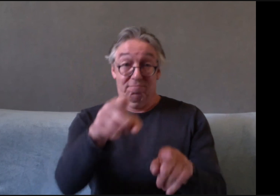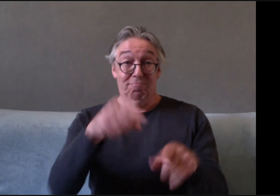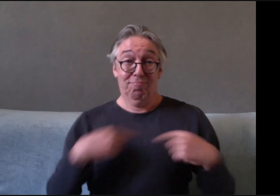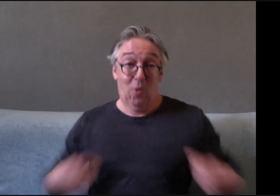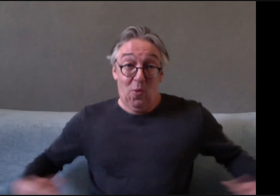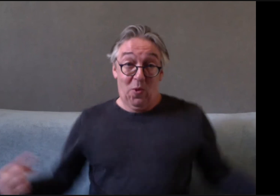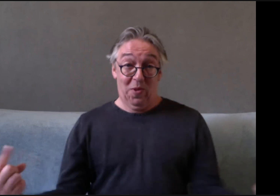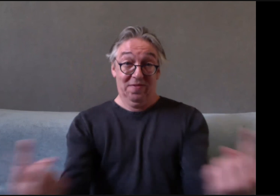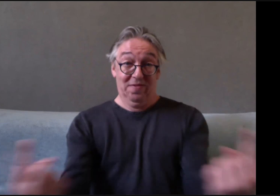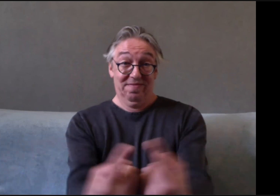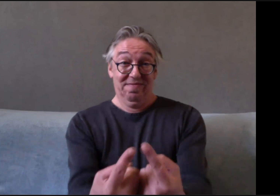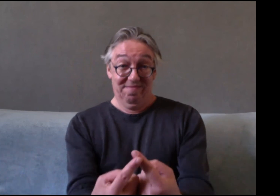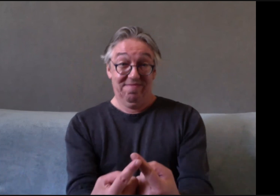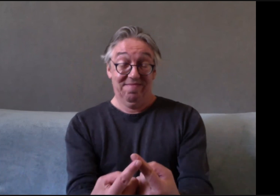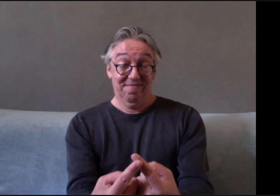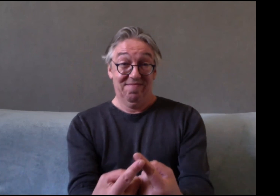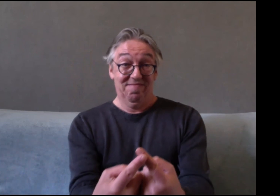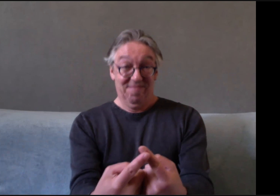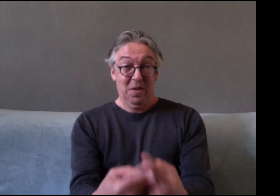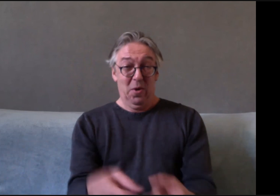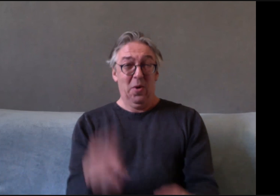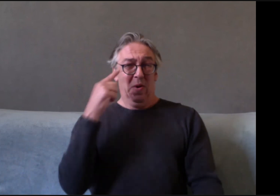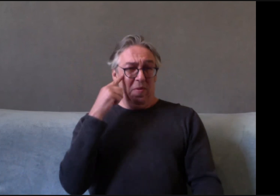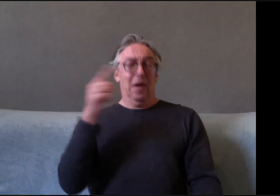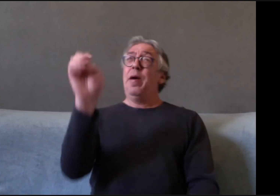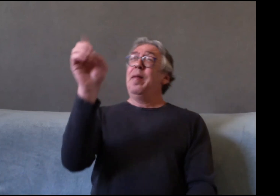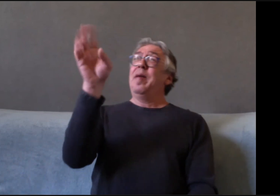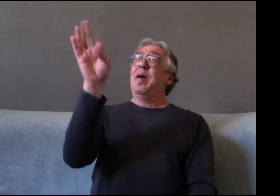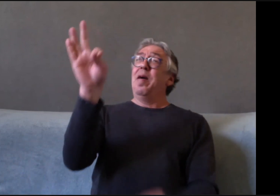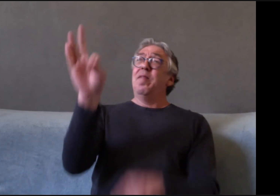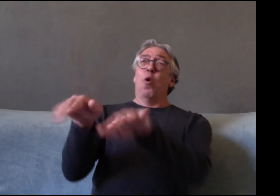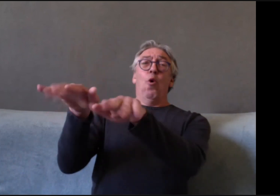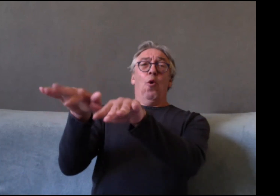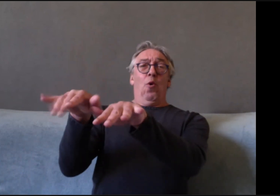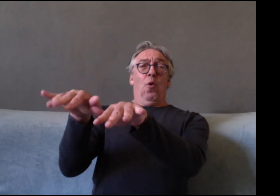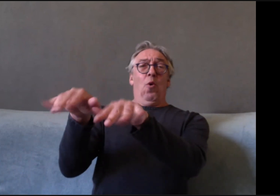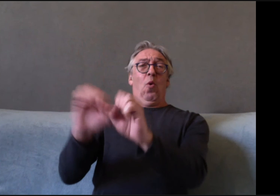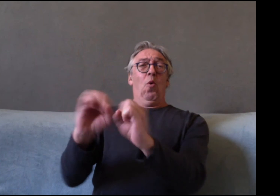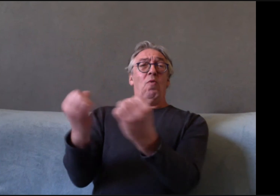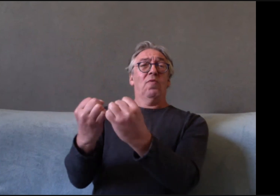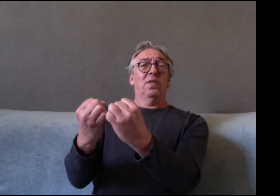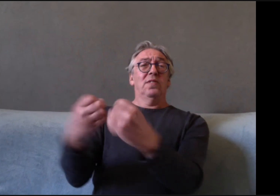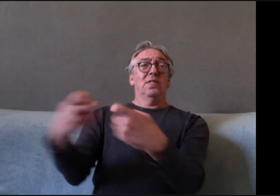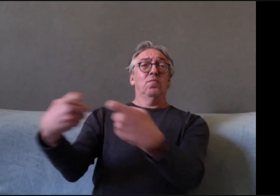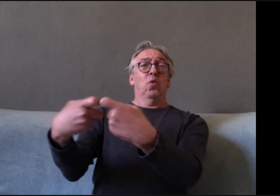Now the whole pyramid needs to be active and fighting.